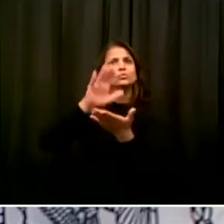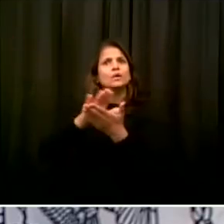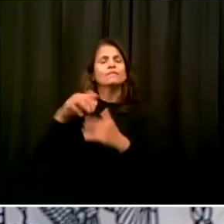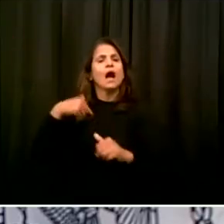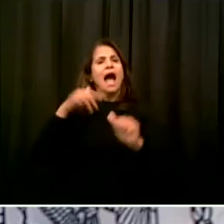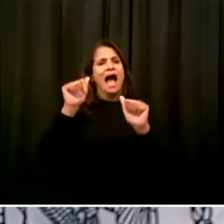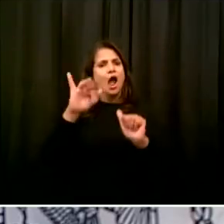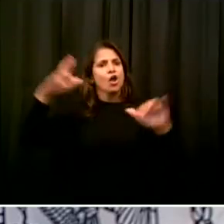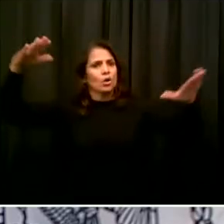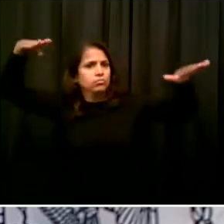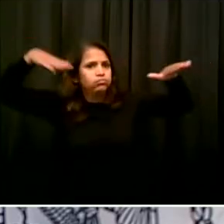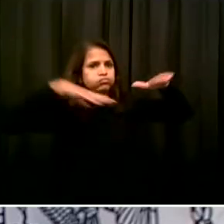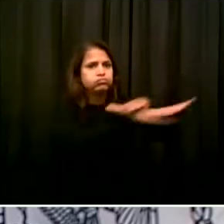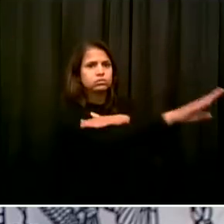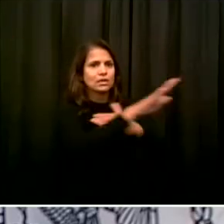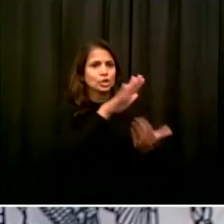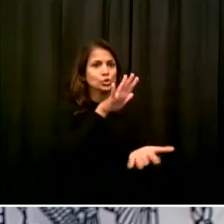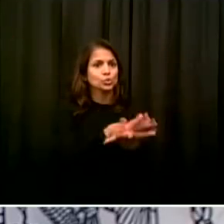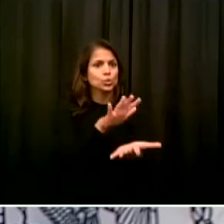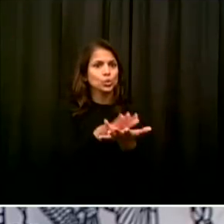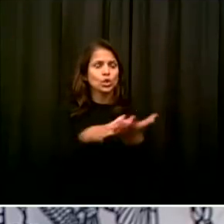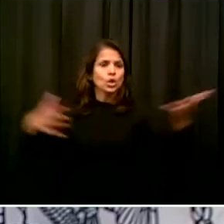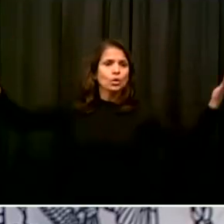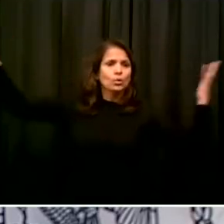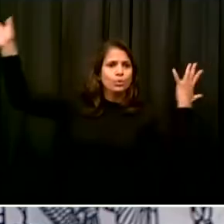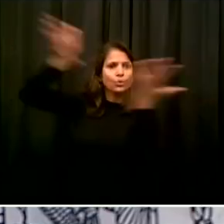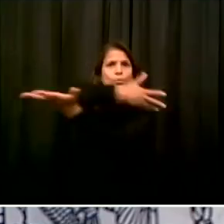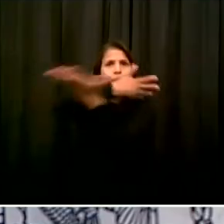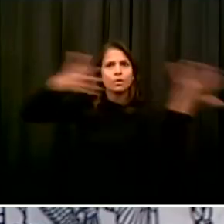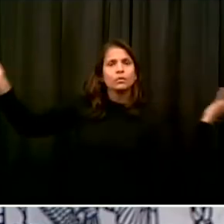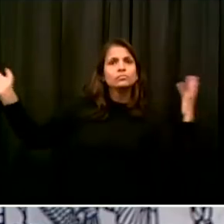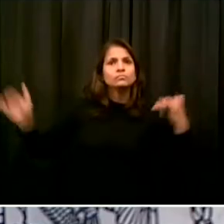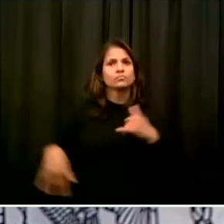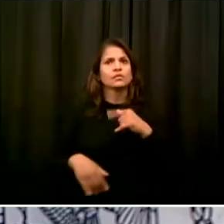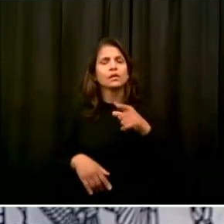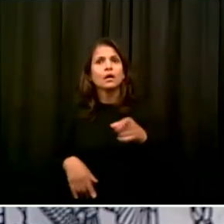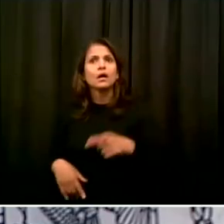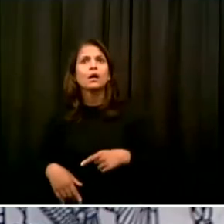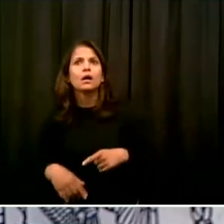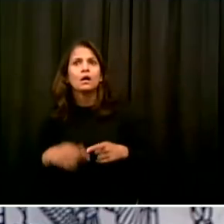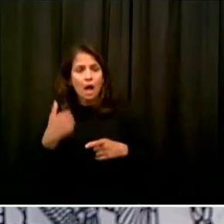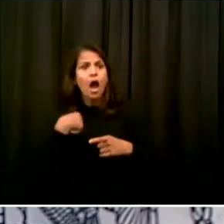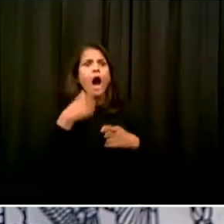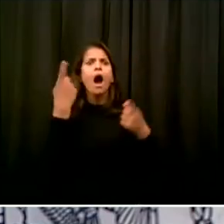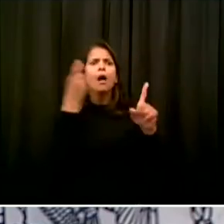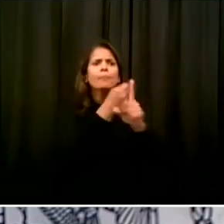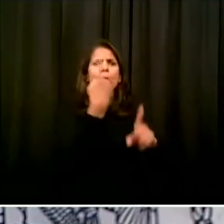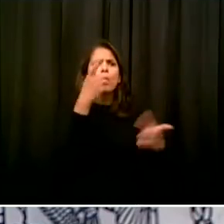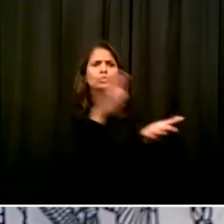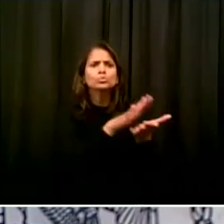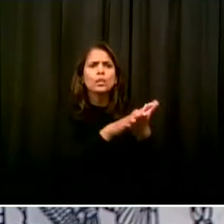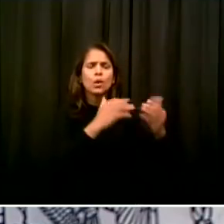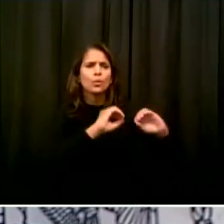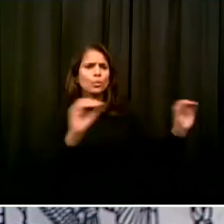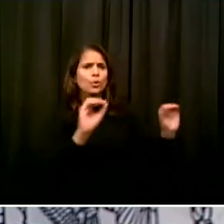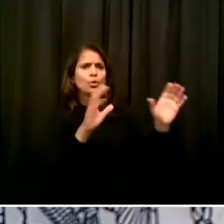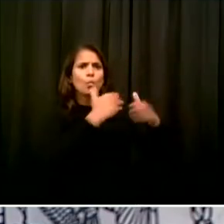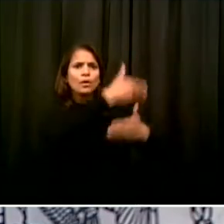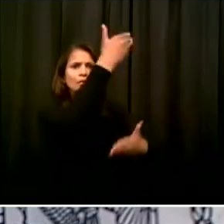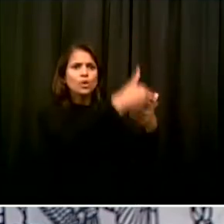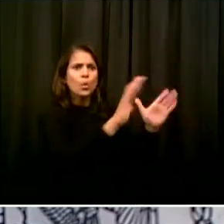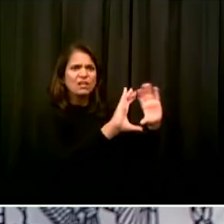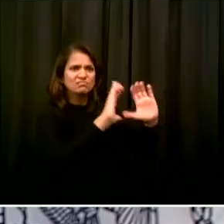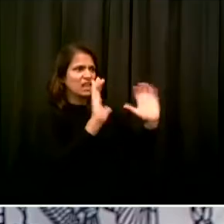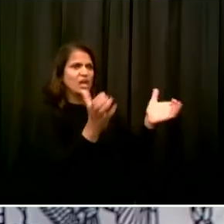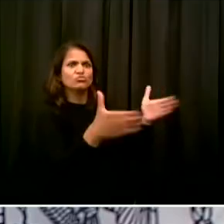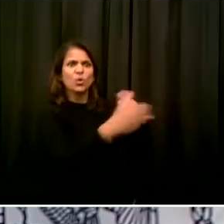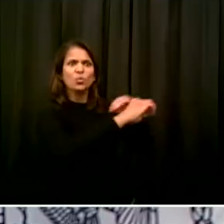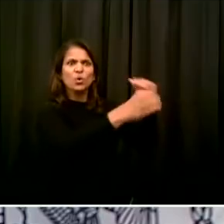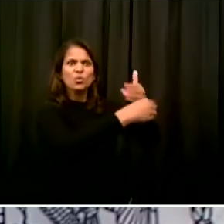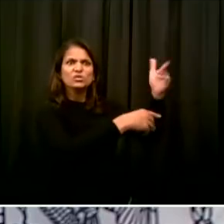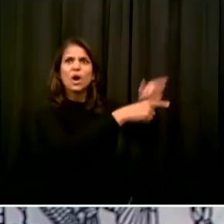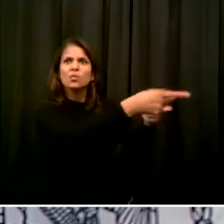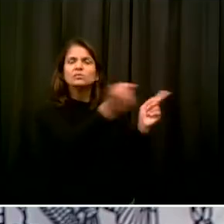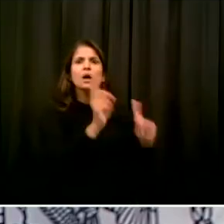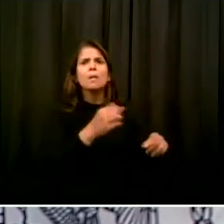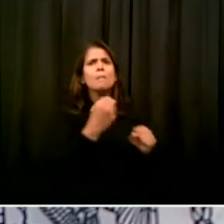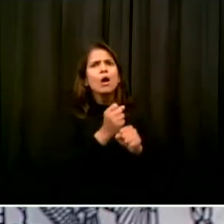HAVE AIRFLOW THROUGH THE